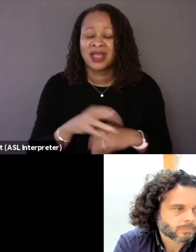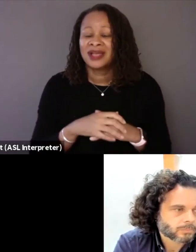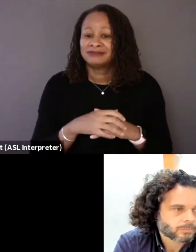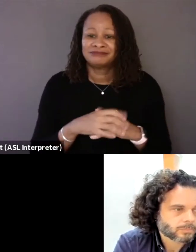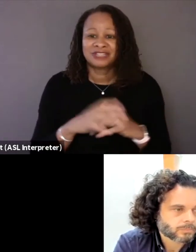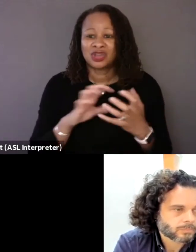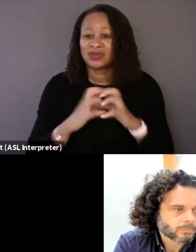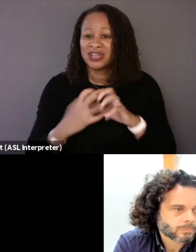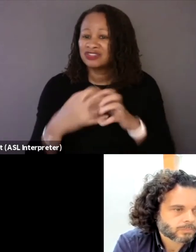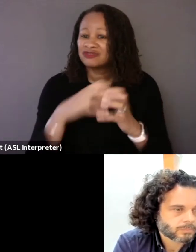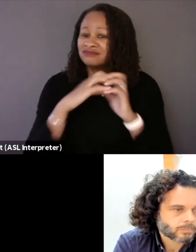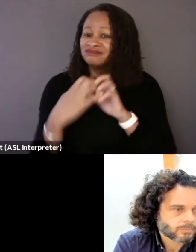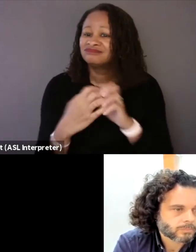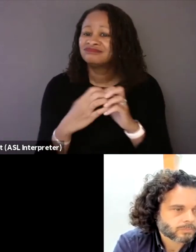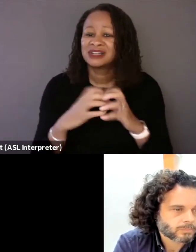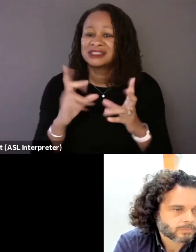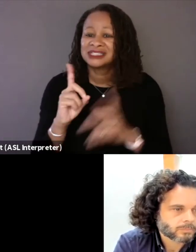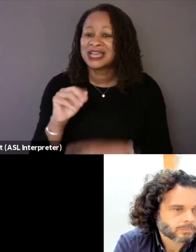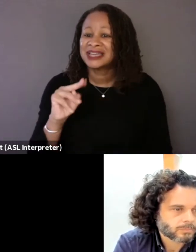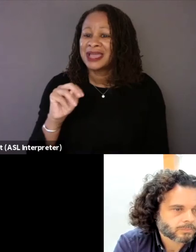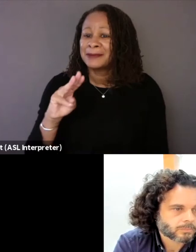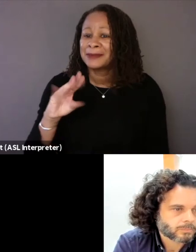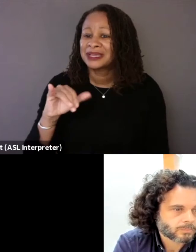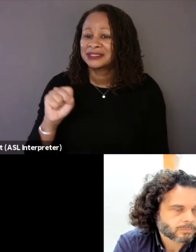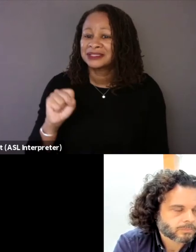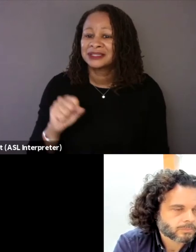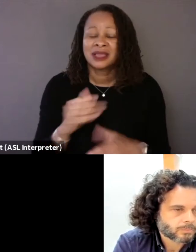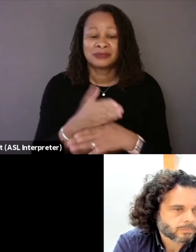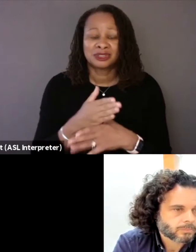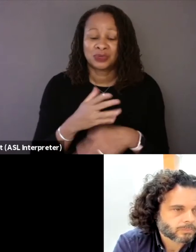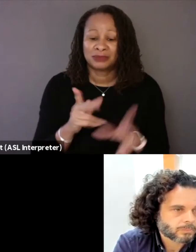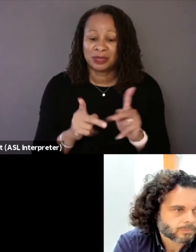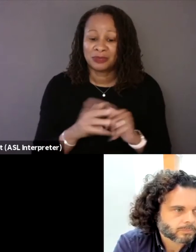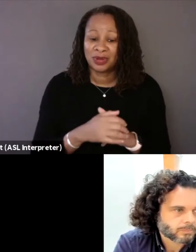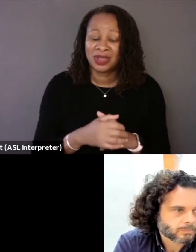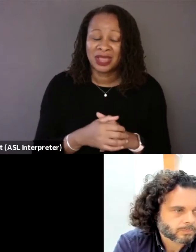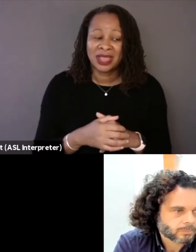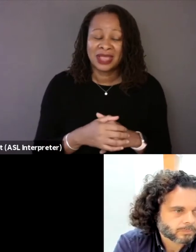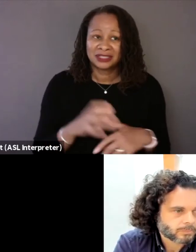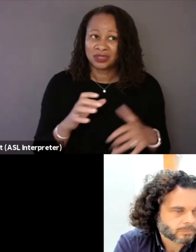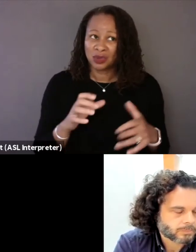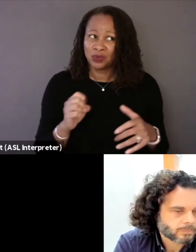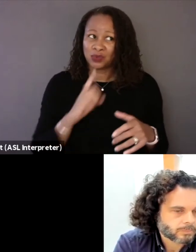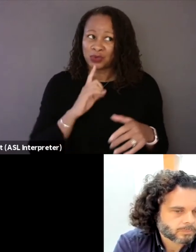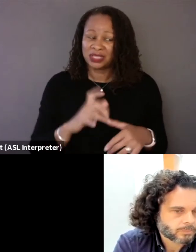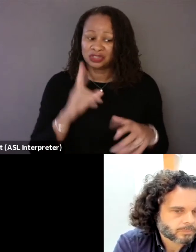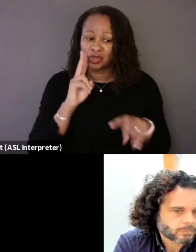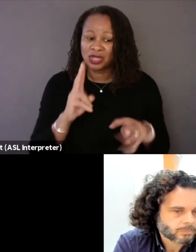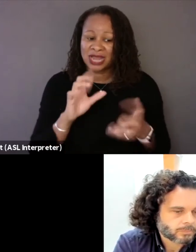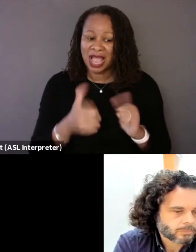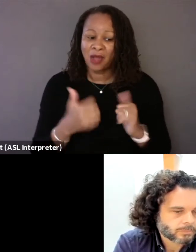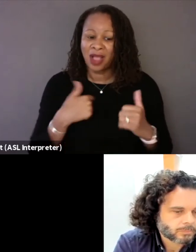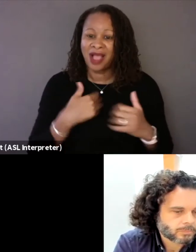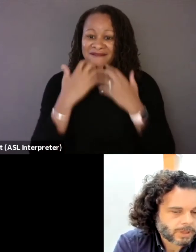we want people to really like use this as a guide to sort of, how am I valuing the person sitting across from me?